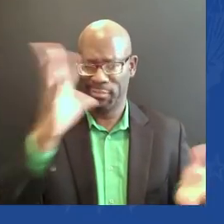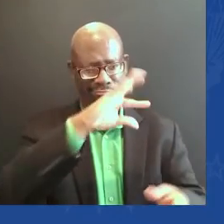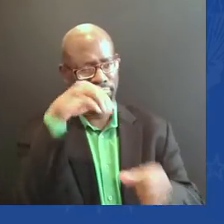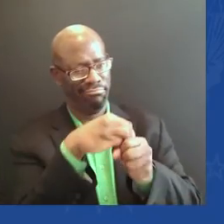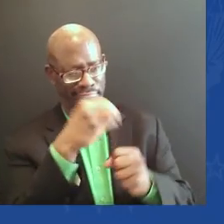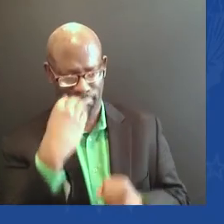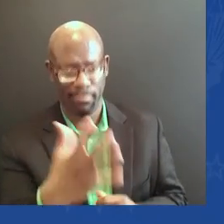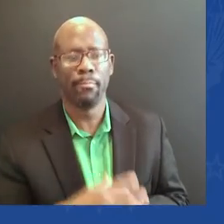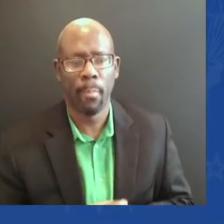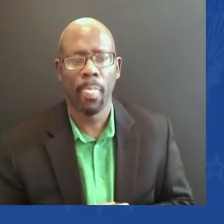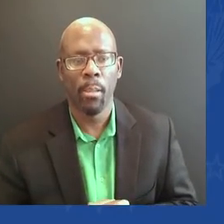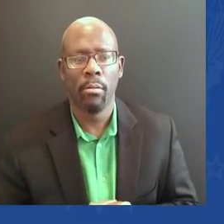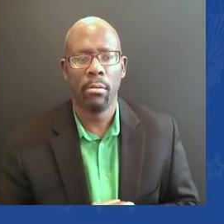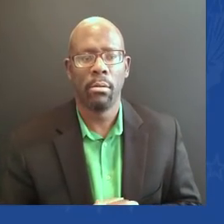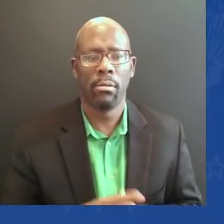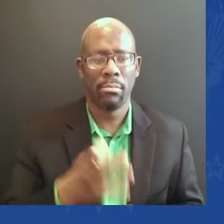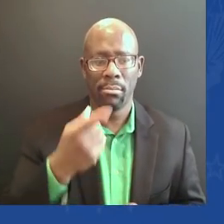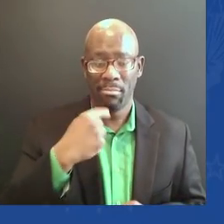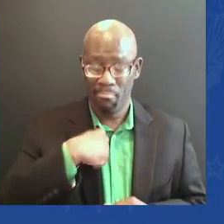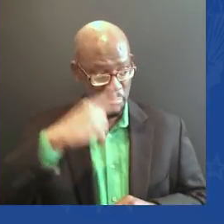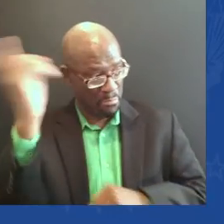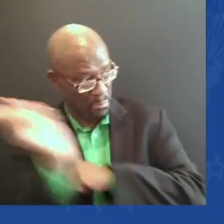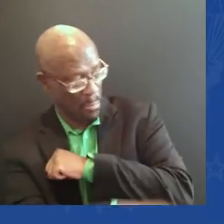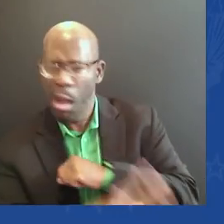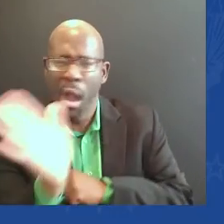There's been no indication that's the case at all.